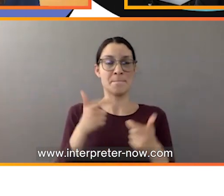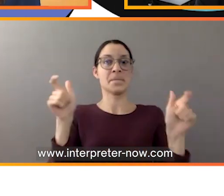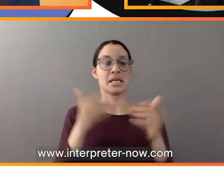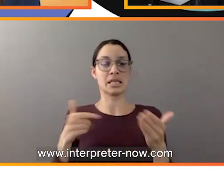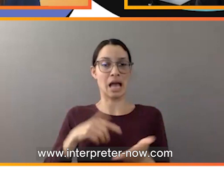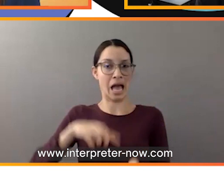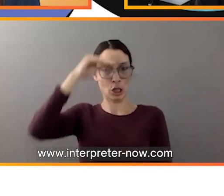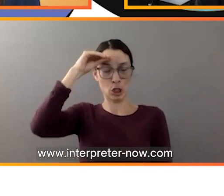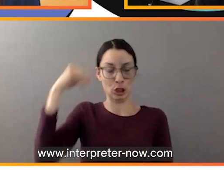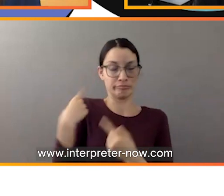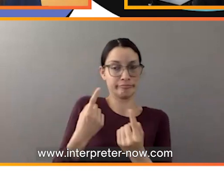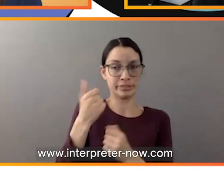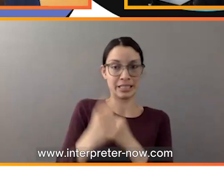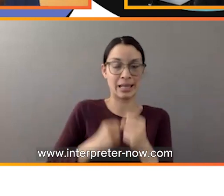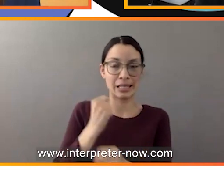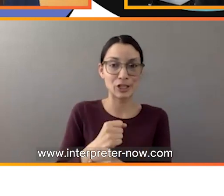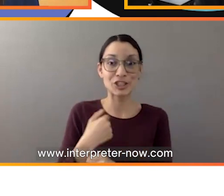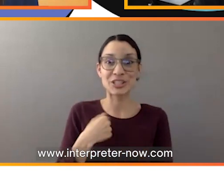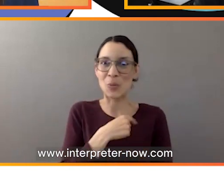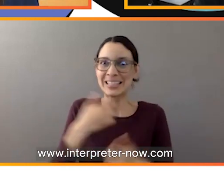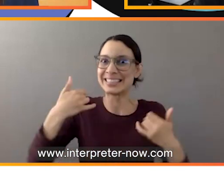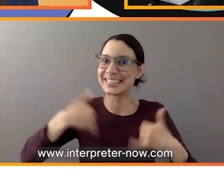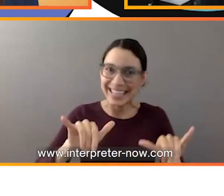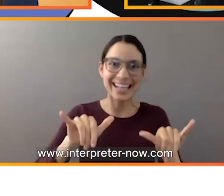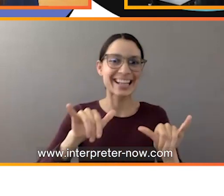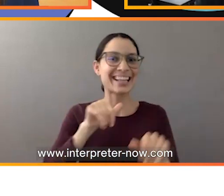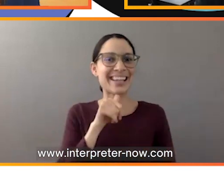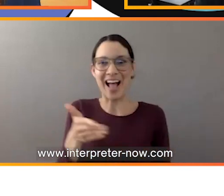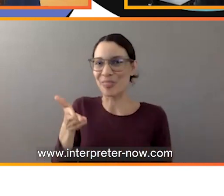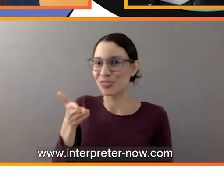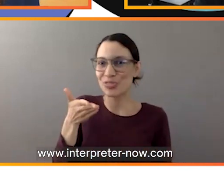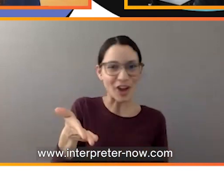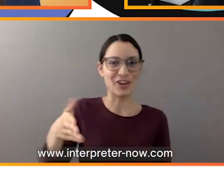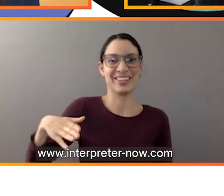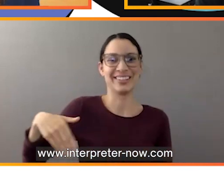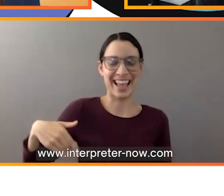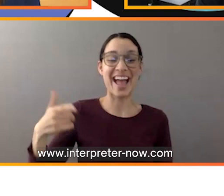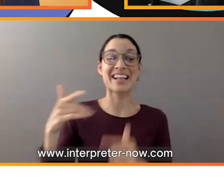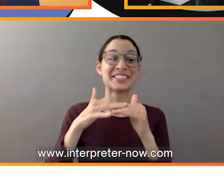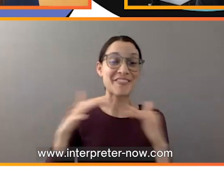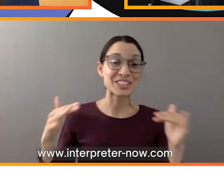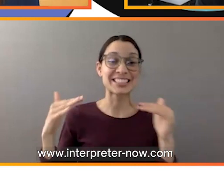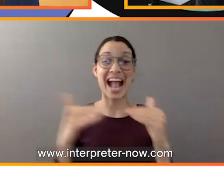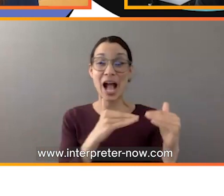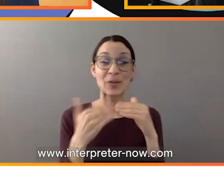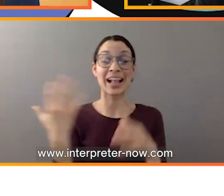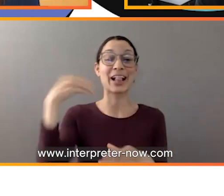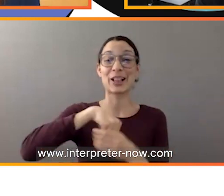but it's a must-have, especially when things are getting bad from an economic standpoint,